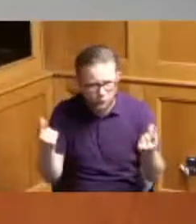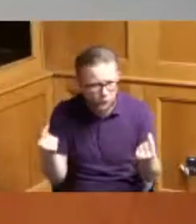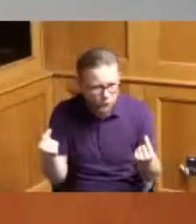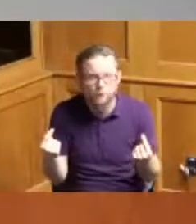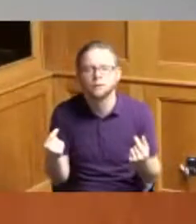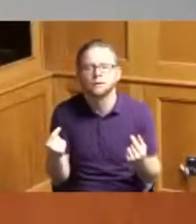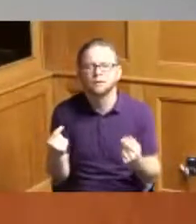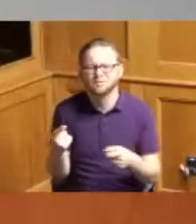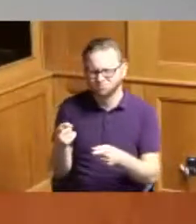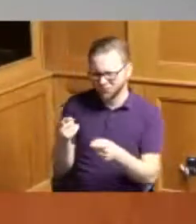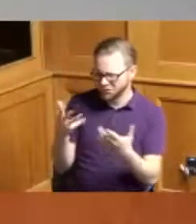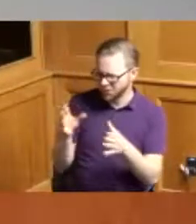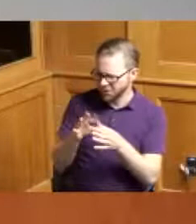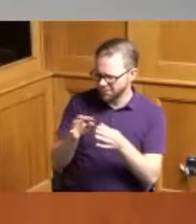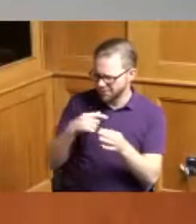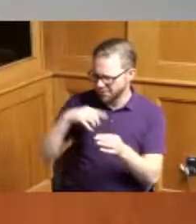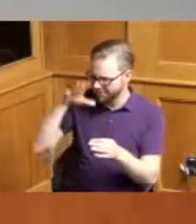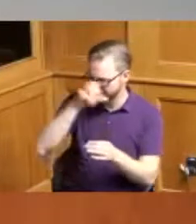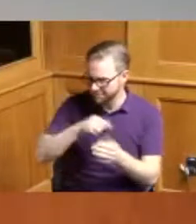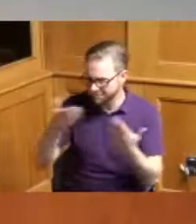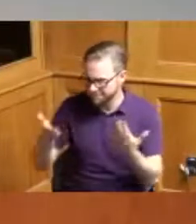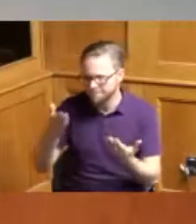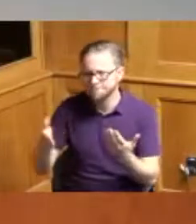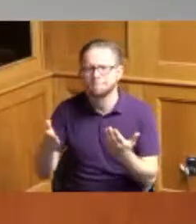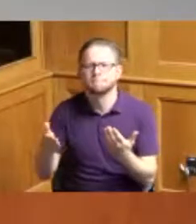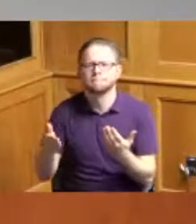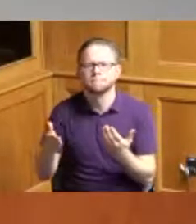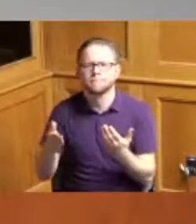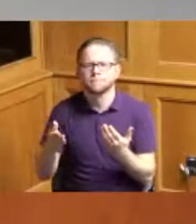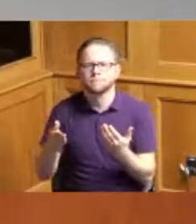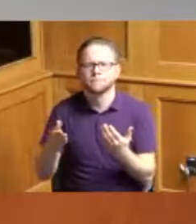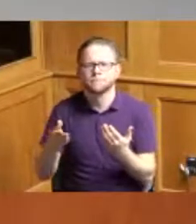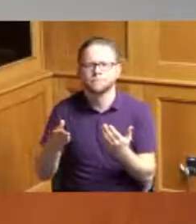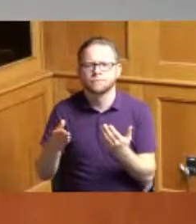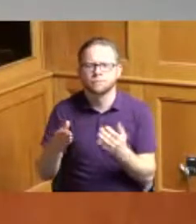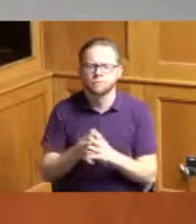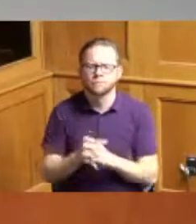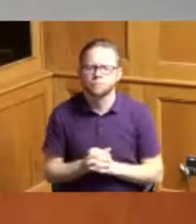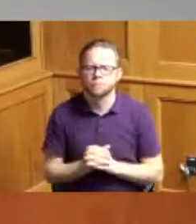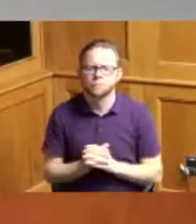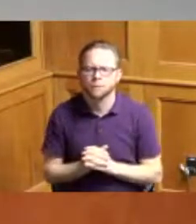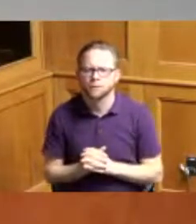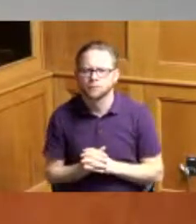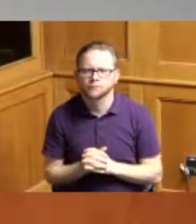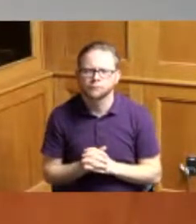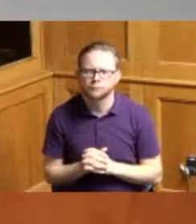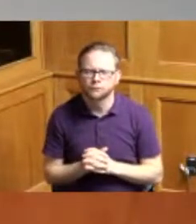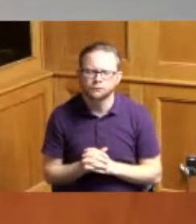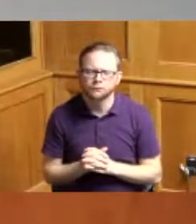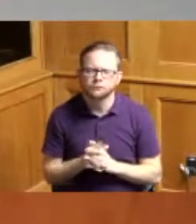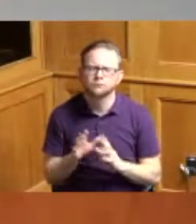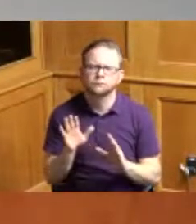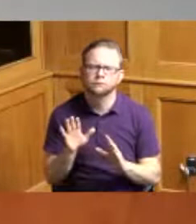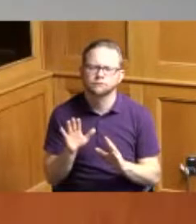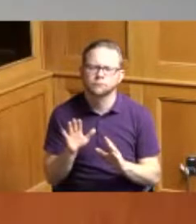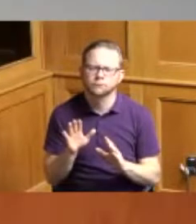if you said this not maybe I missed it what is the trajectory of the amount of calls that you're